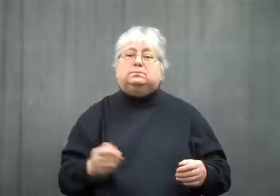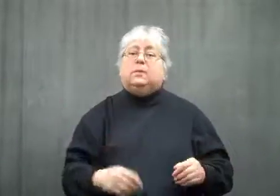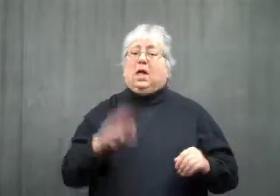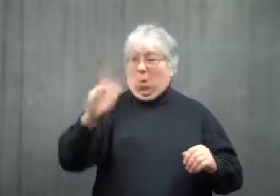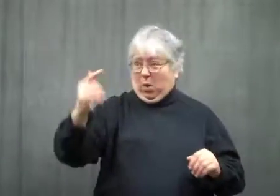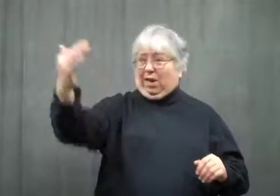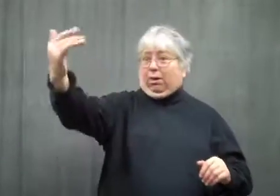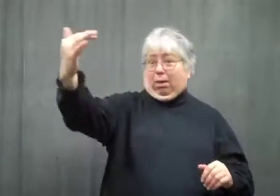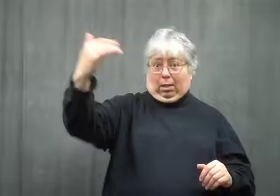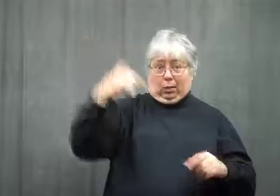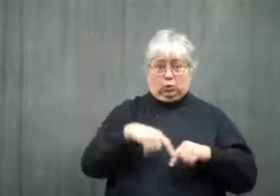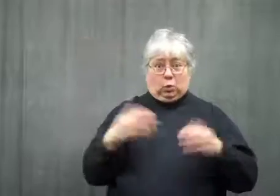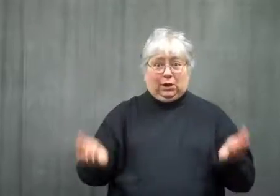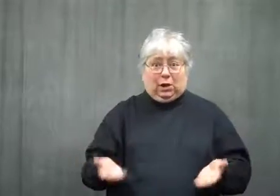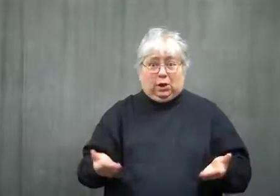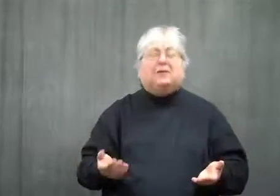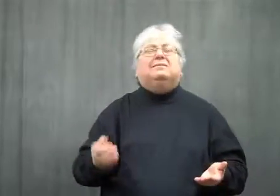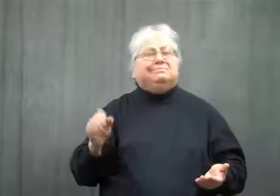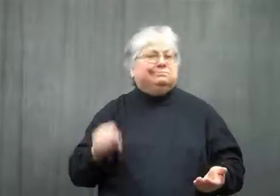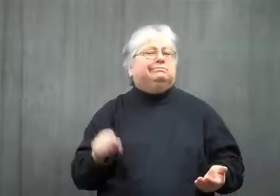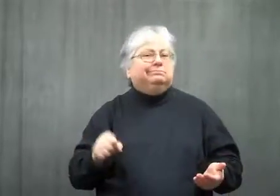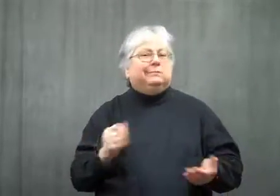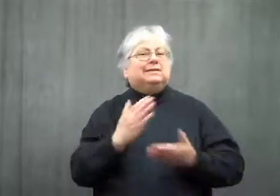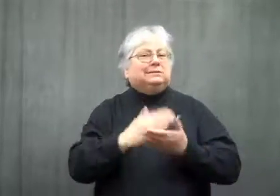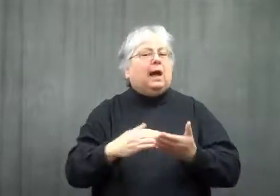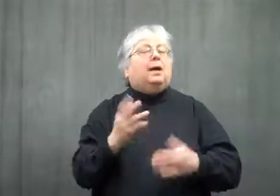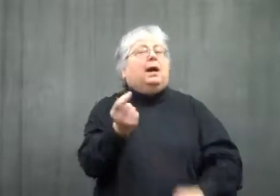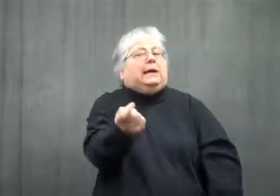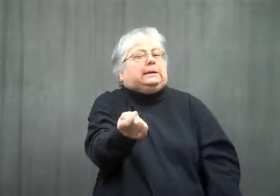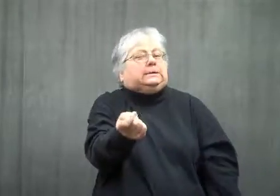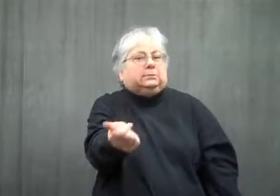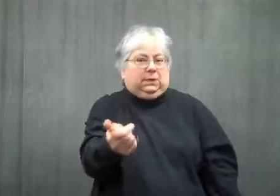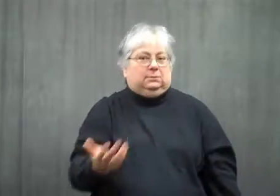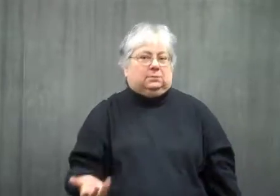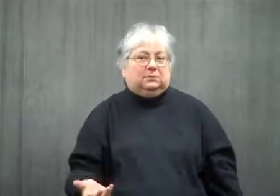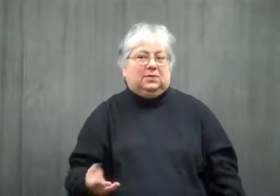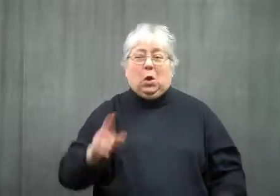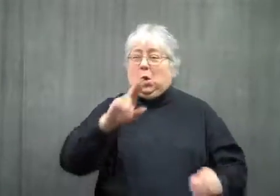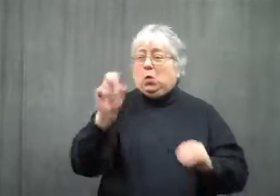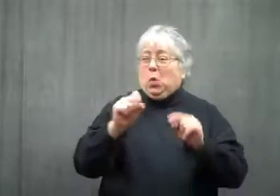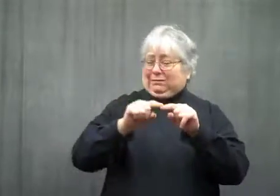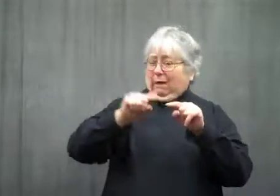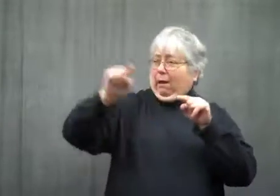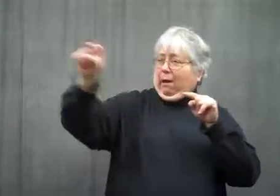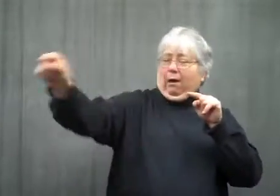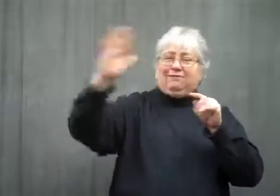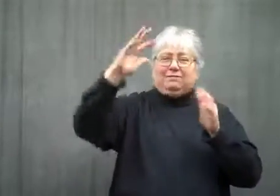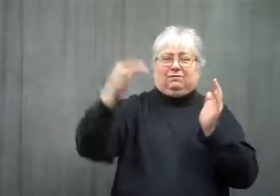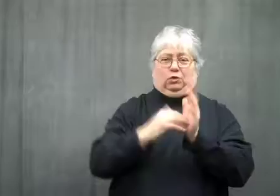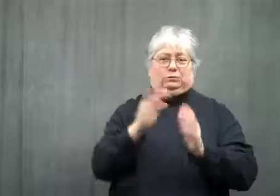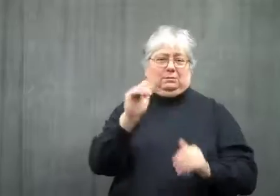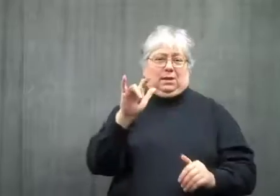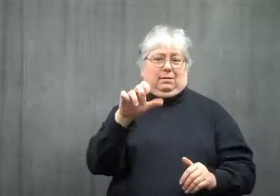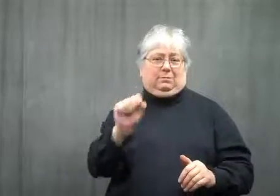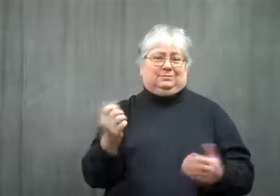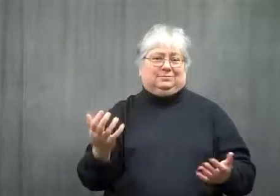Yes, the radiation will reach the U.S., but only in very small amounts. The U.S. is 5000 miles away from Japan.